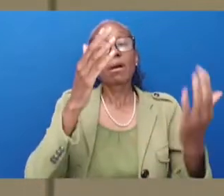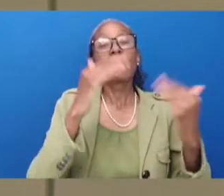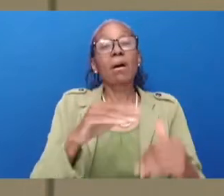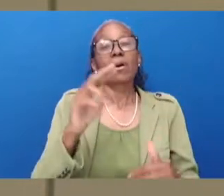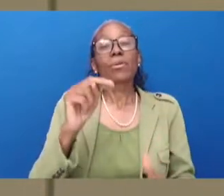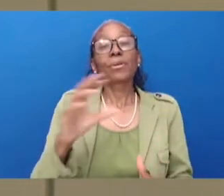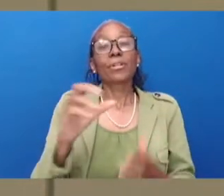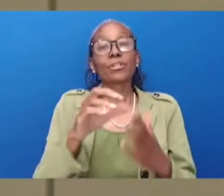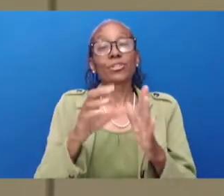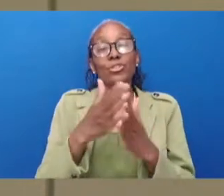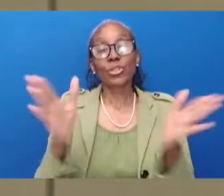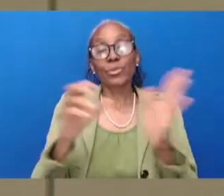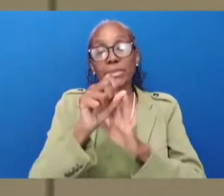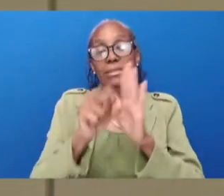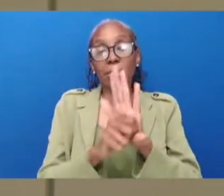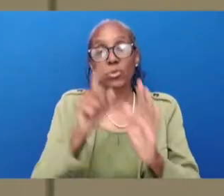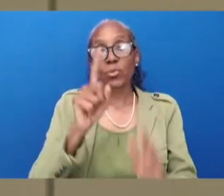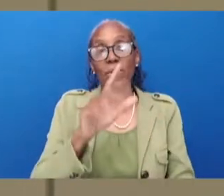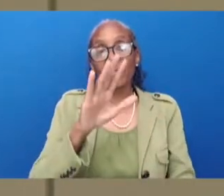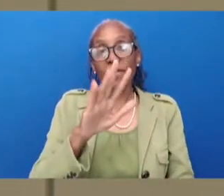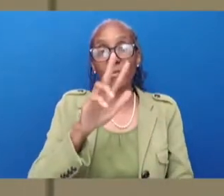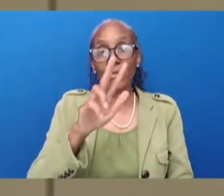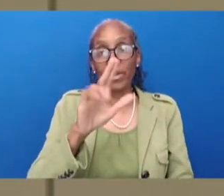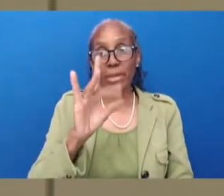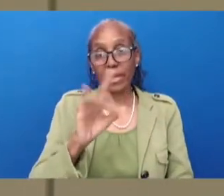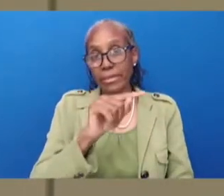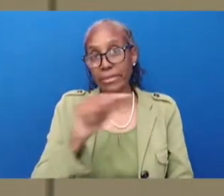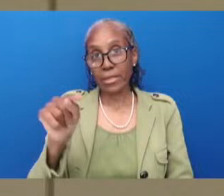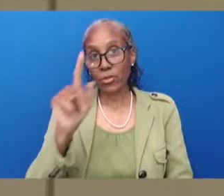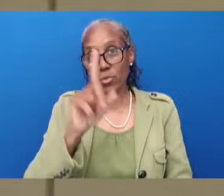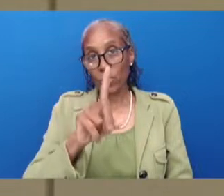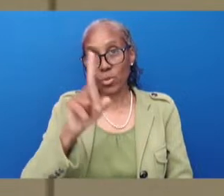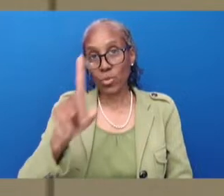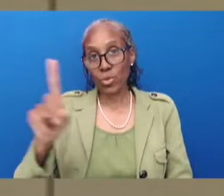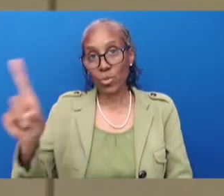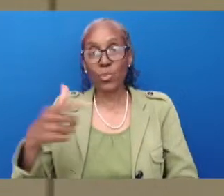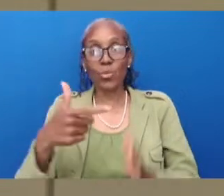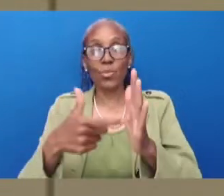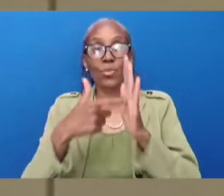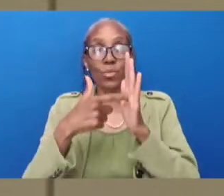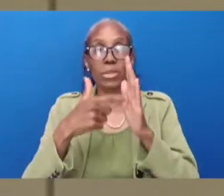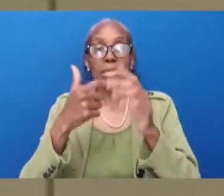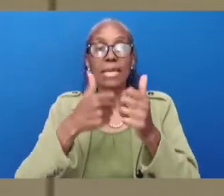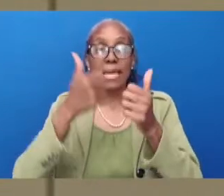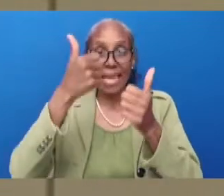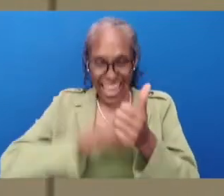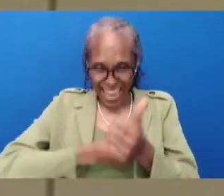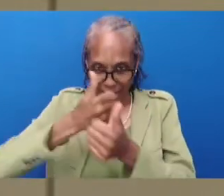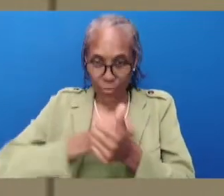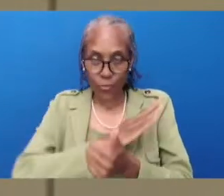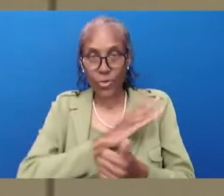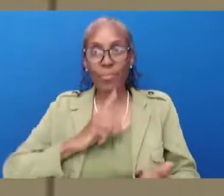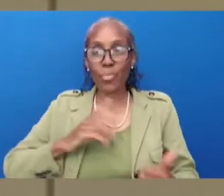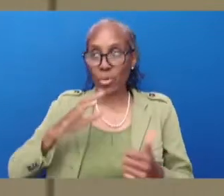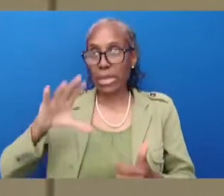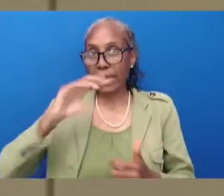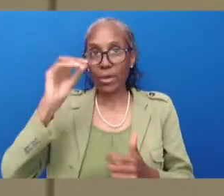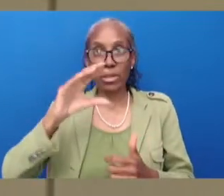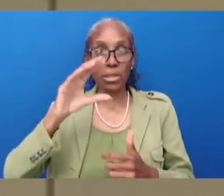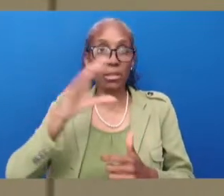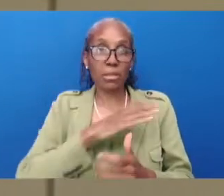THAT INFORMATION FOR US.